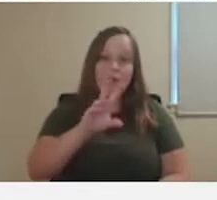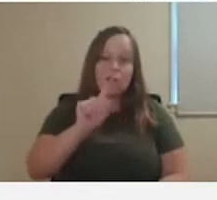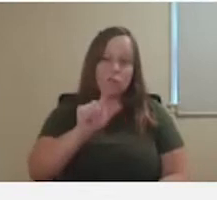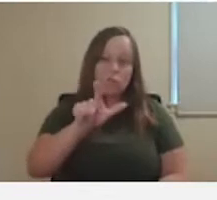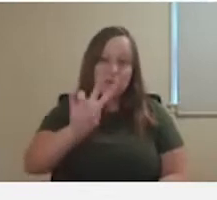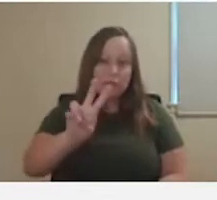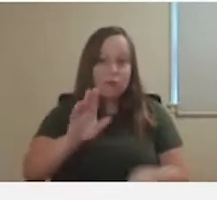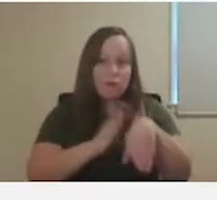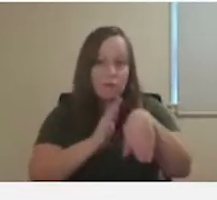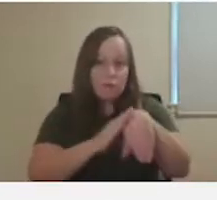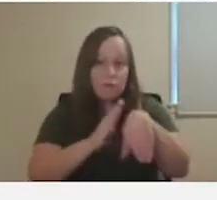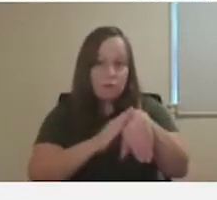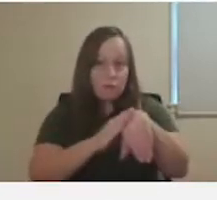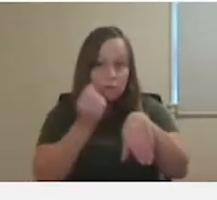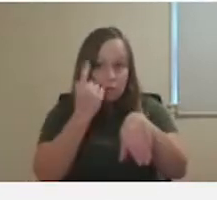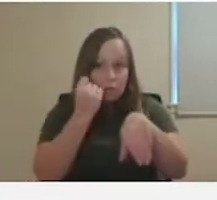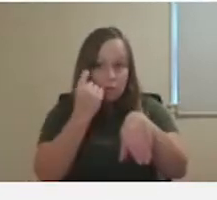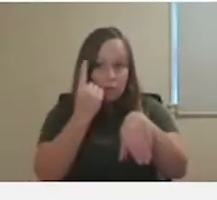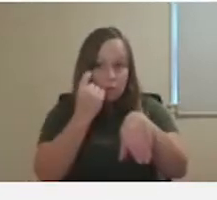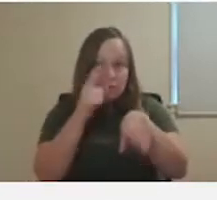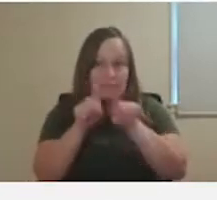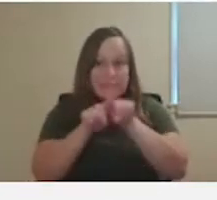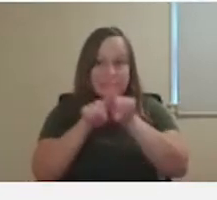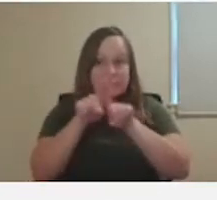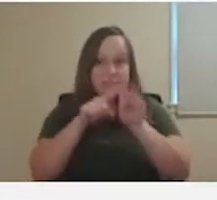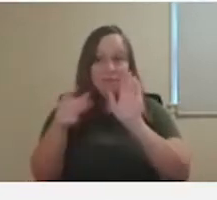However, the big asterisk next to it--